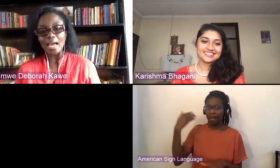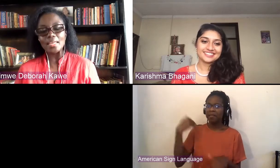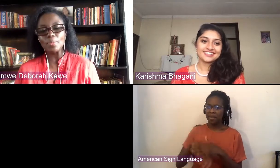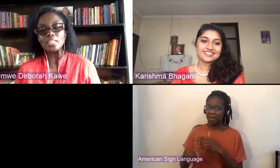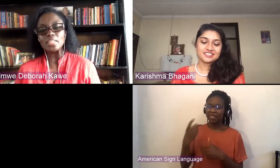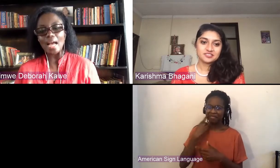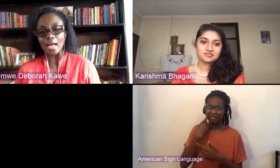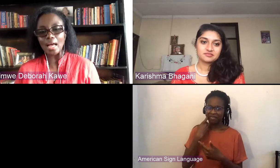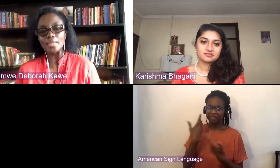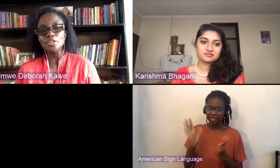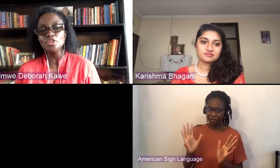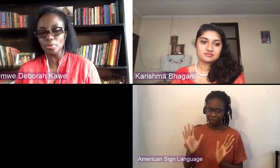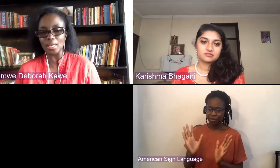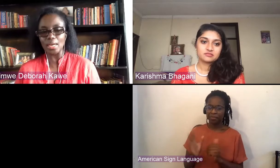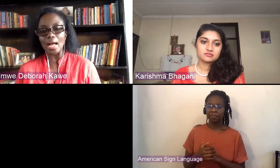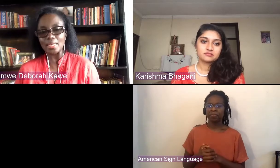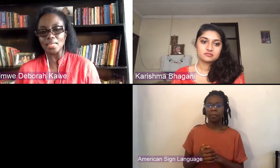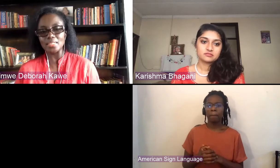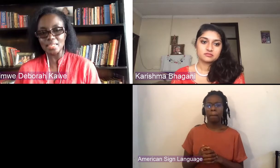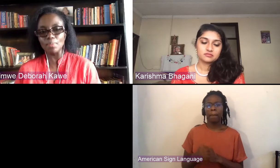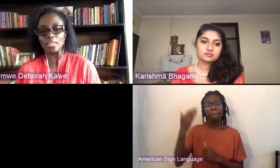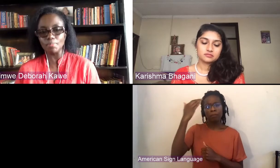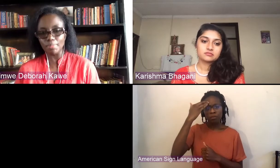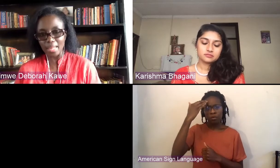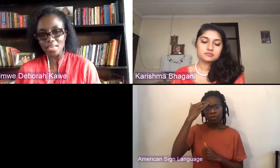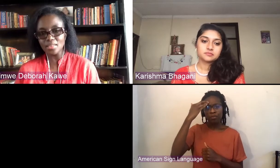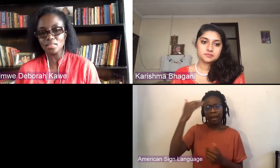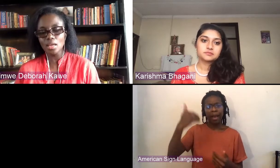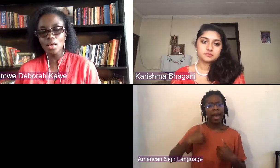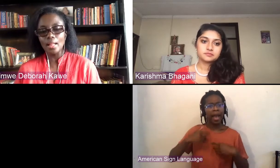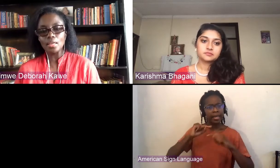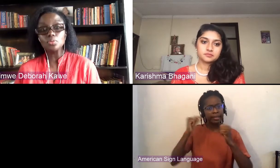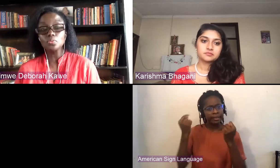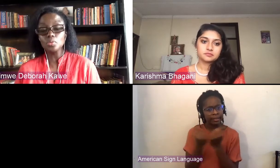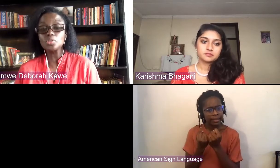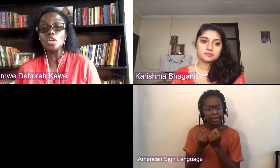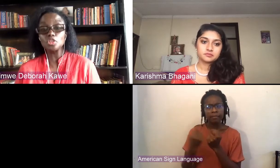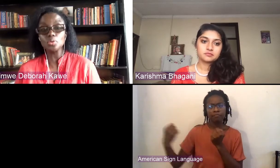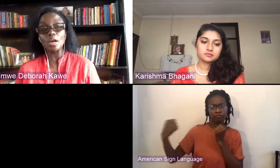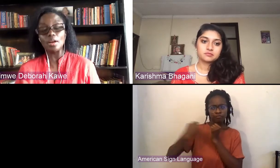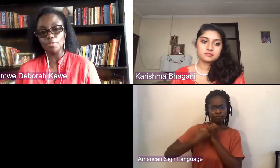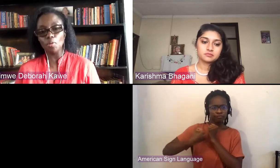but I knew that I had a team in place that was going to carry forward